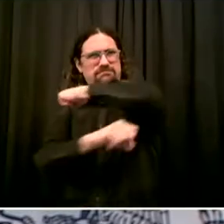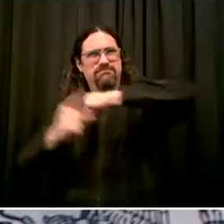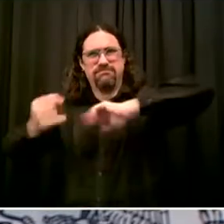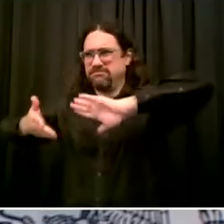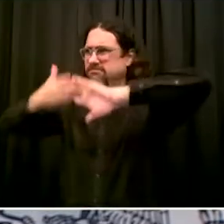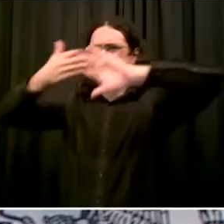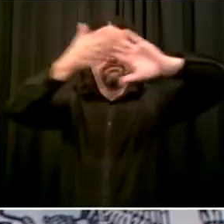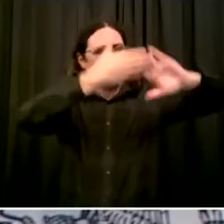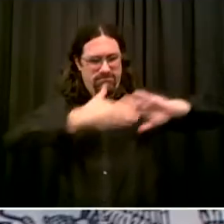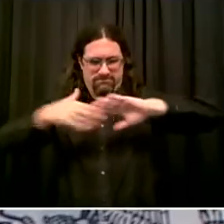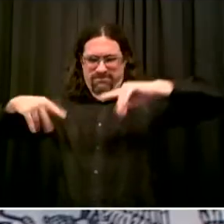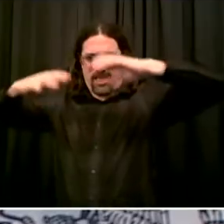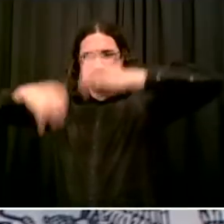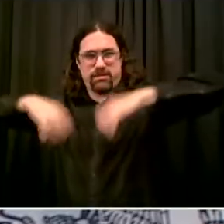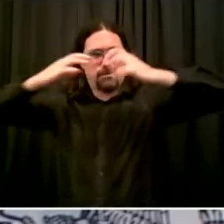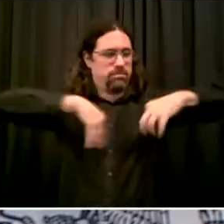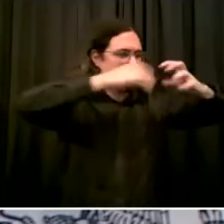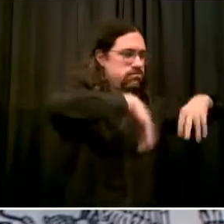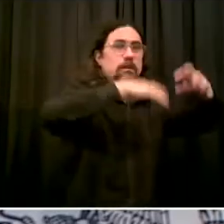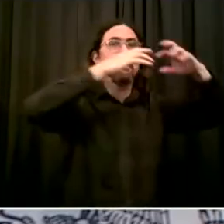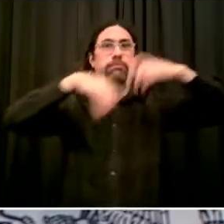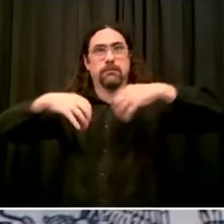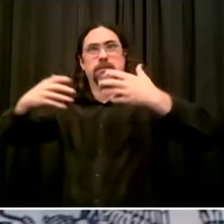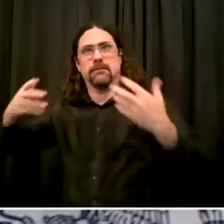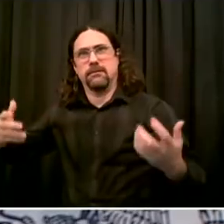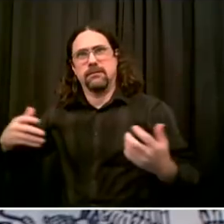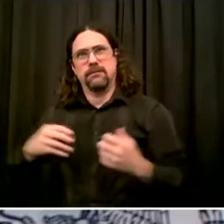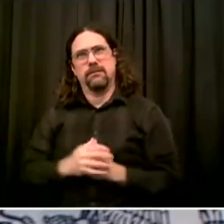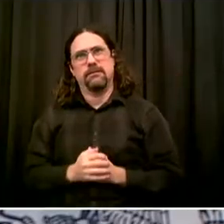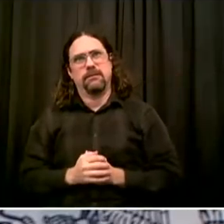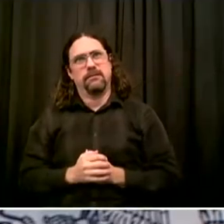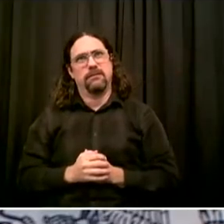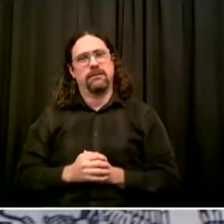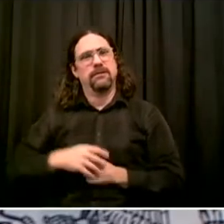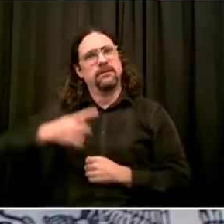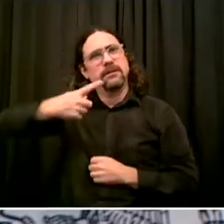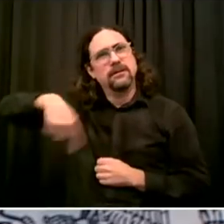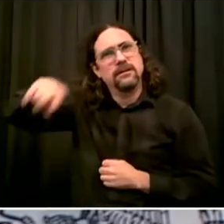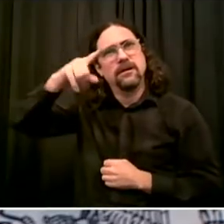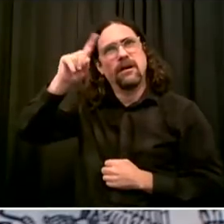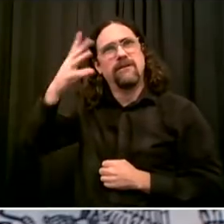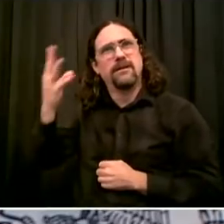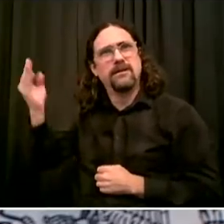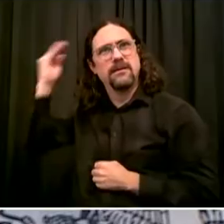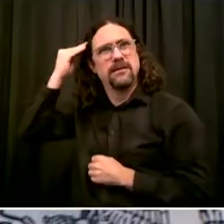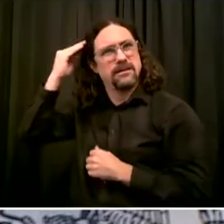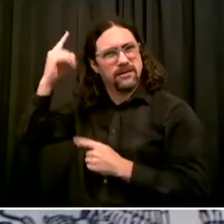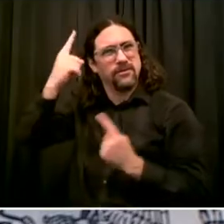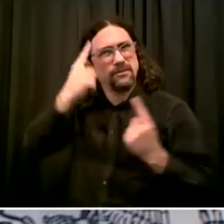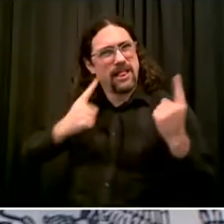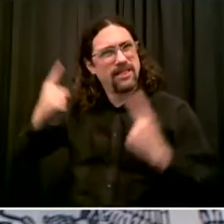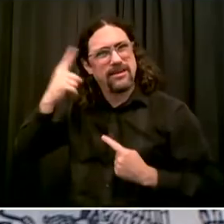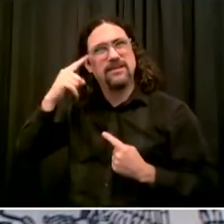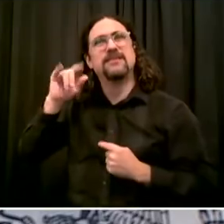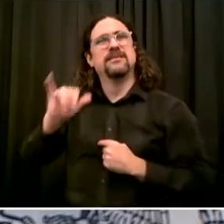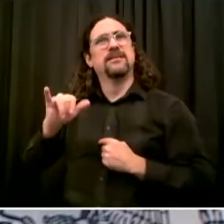ARTICLE YESTERDAY IN THE WALL STREET UJORNLA ABOUT HOW THIS HAS HAPPENED AROUND THE CUNOTRY.